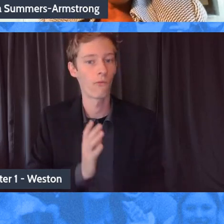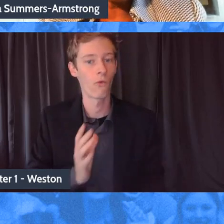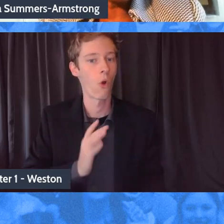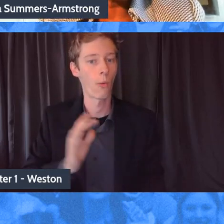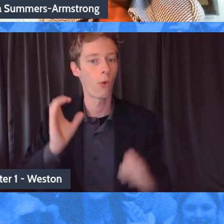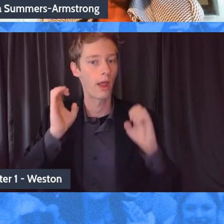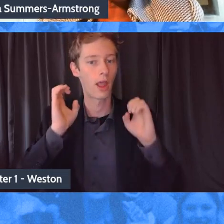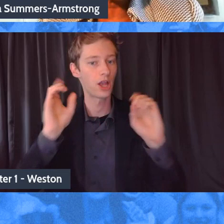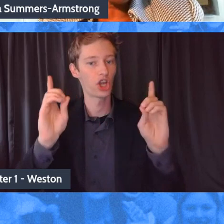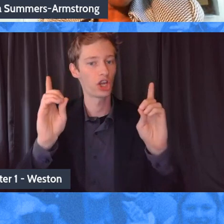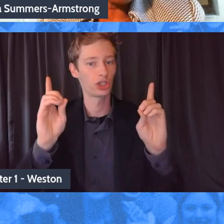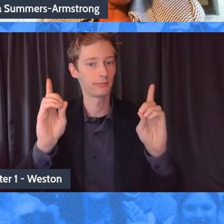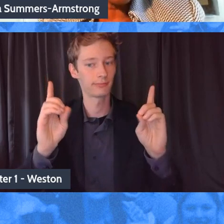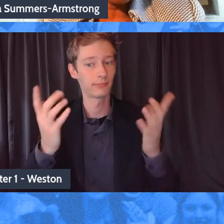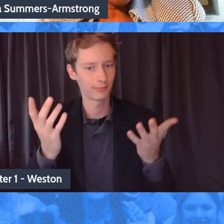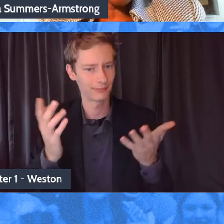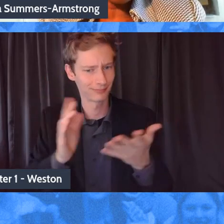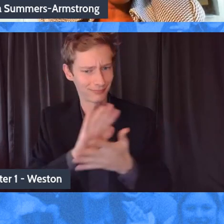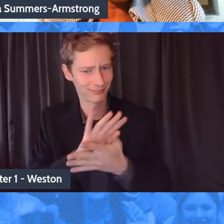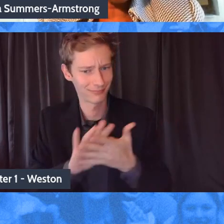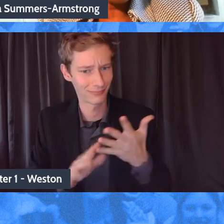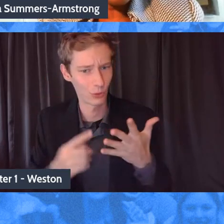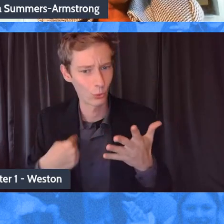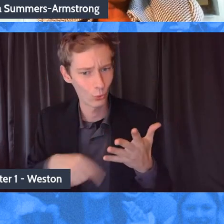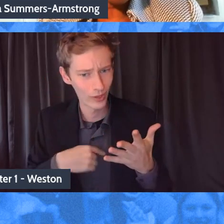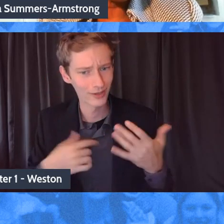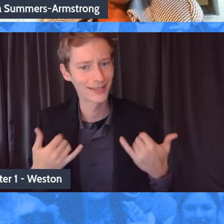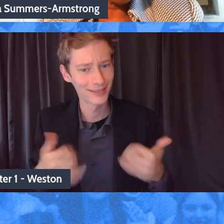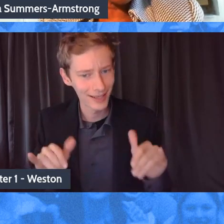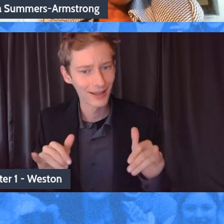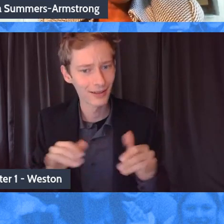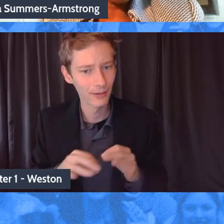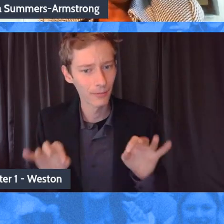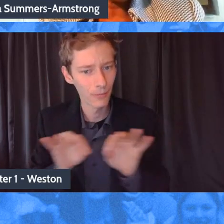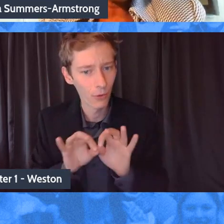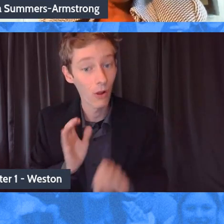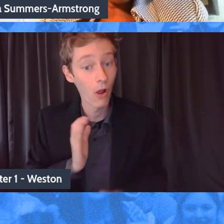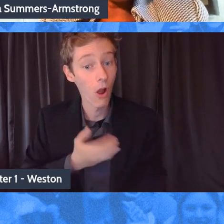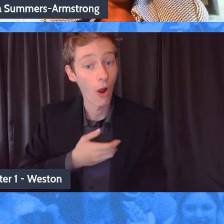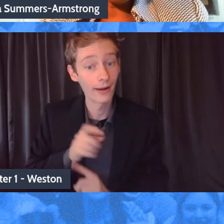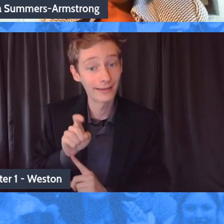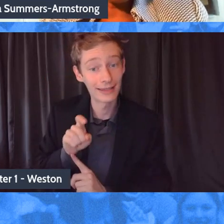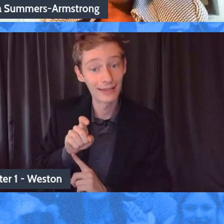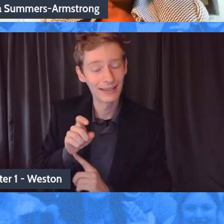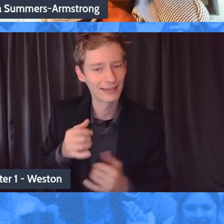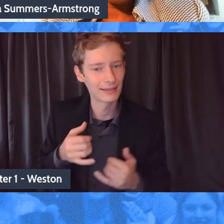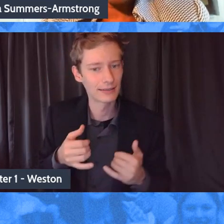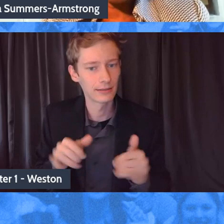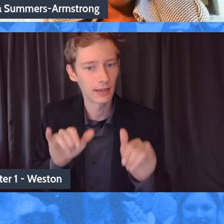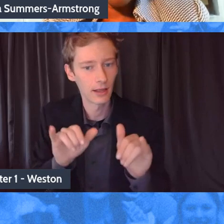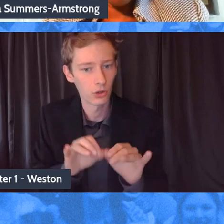Our voices are still important and our needs are still critical. And if our voices are not at the table